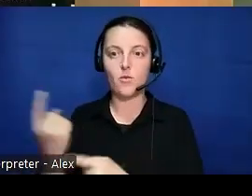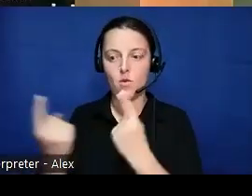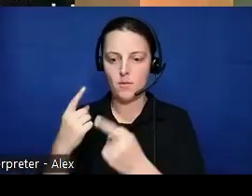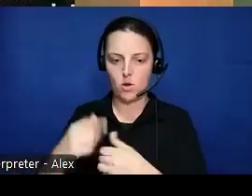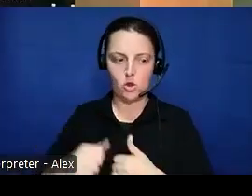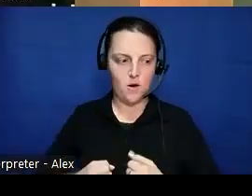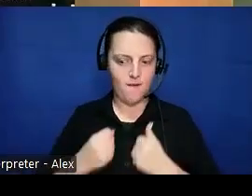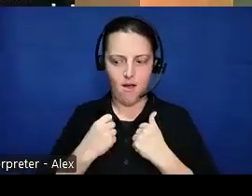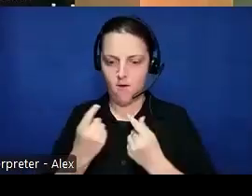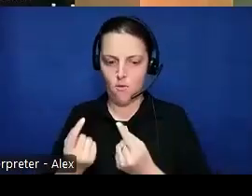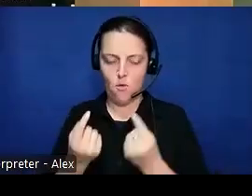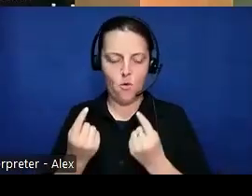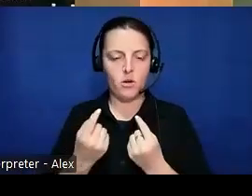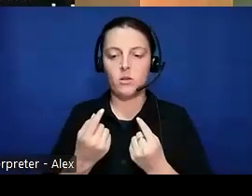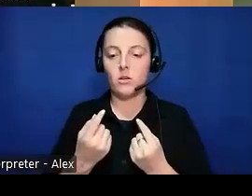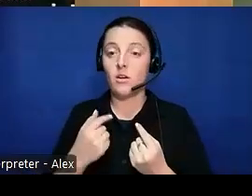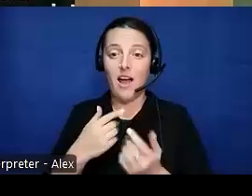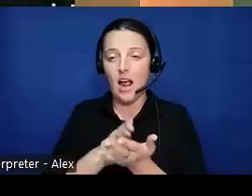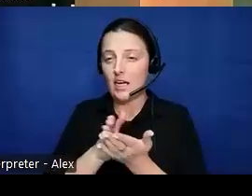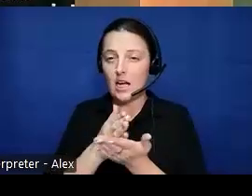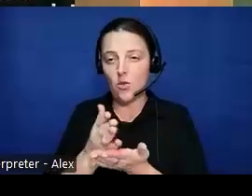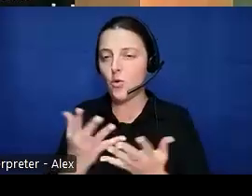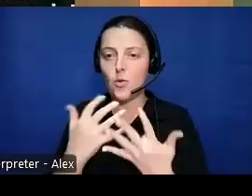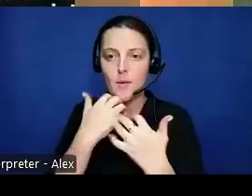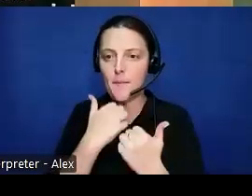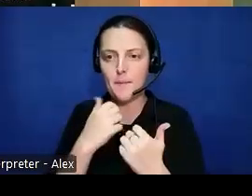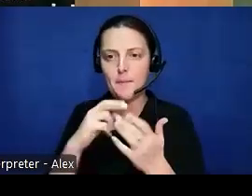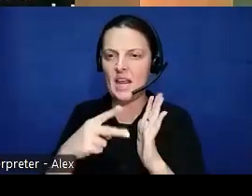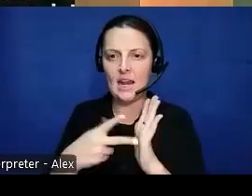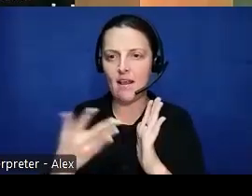gone through and cancer doesn't just affect the patient, it affects the whole social system,